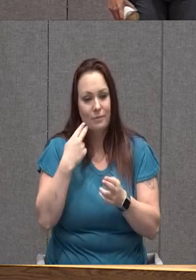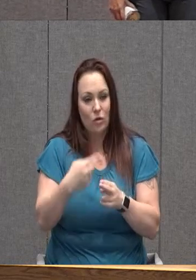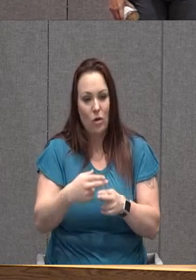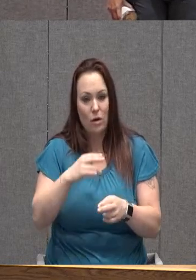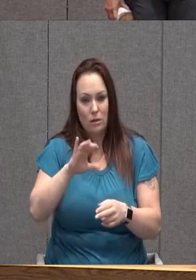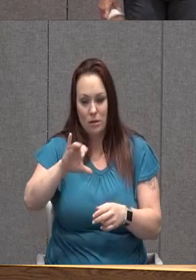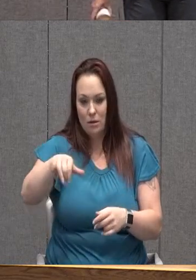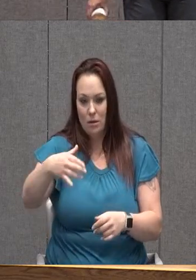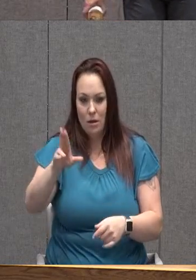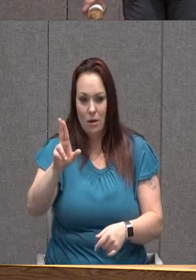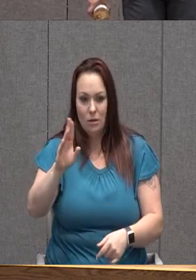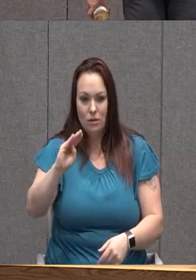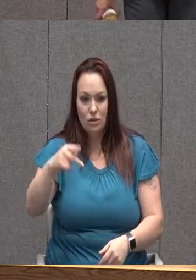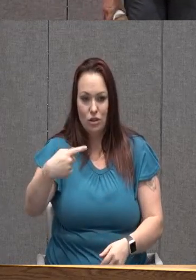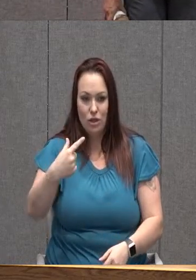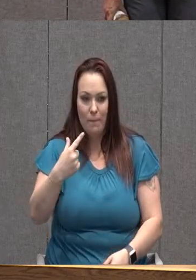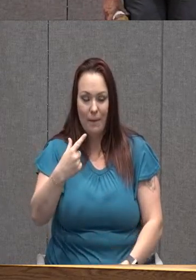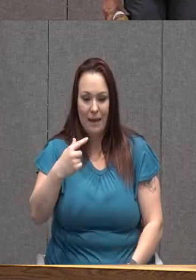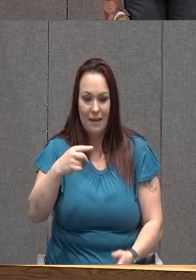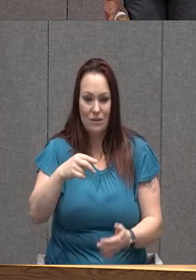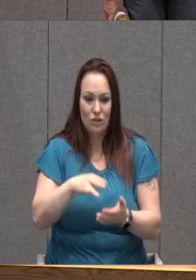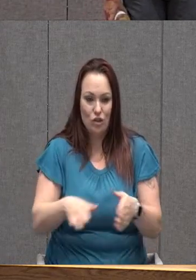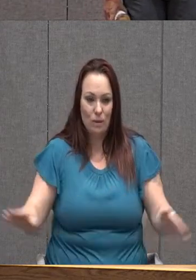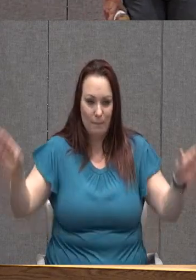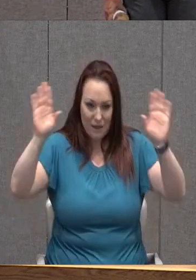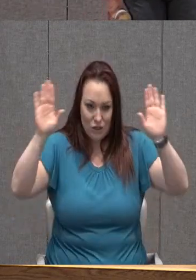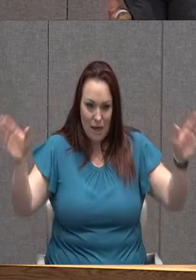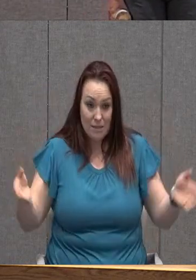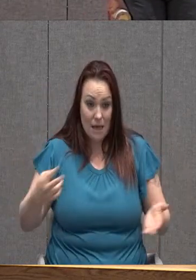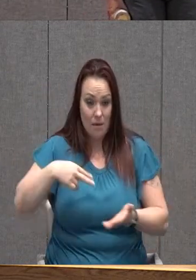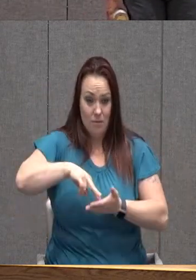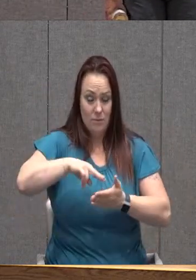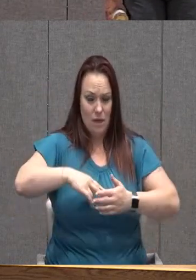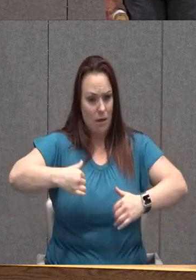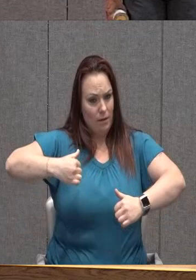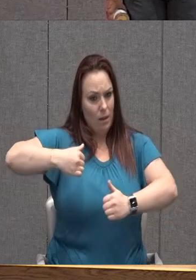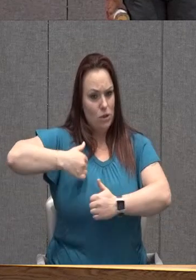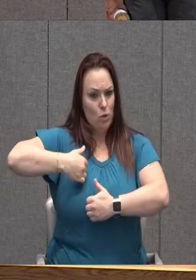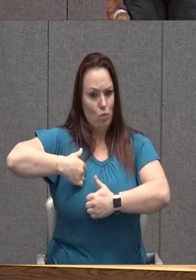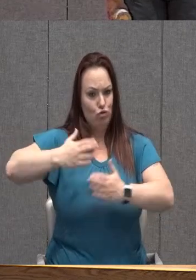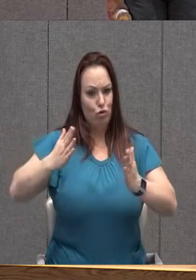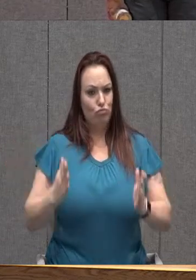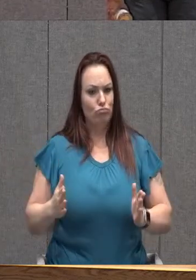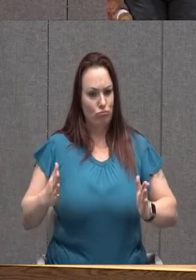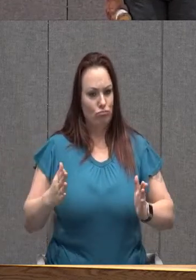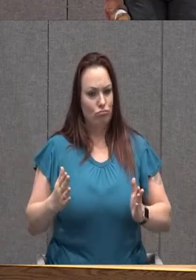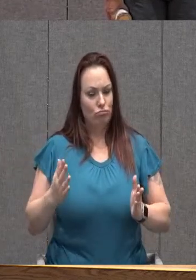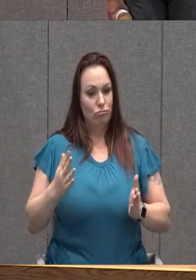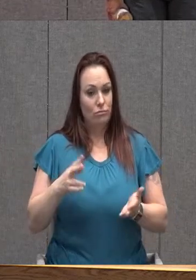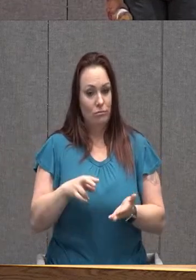I'm holding onto the cans, I'm standing like a soldier, and as I jump in the air, my feet go out,